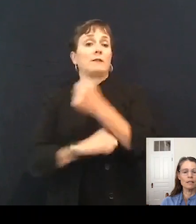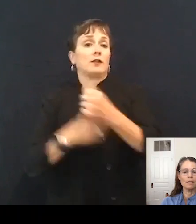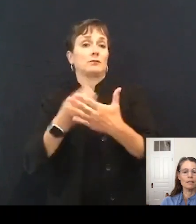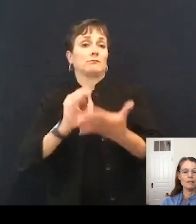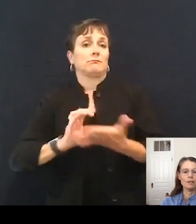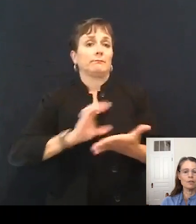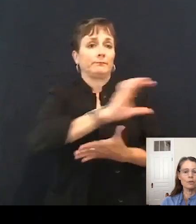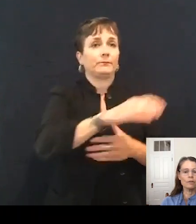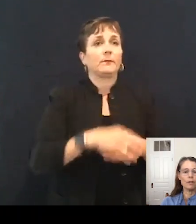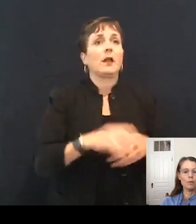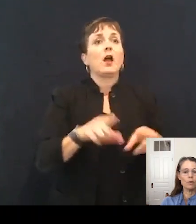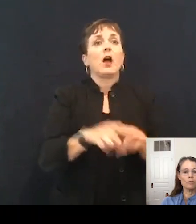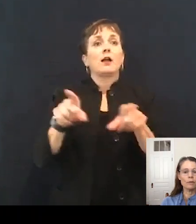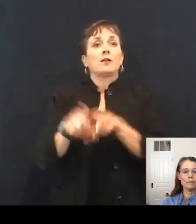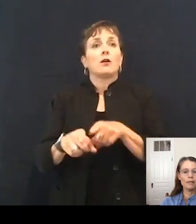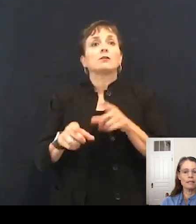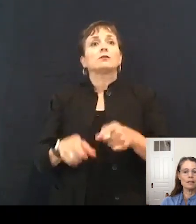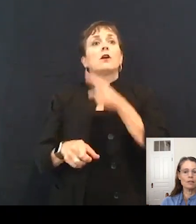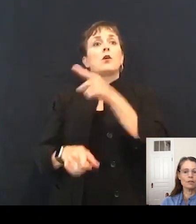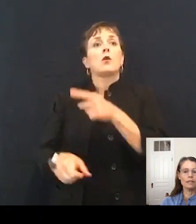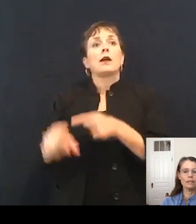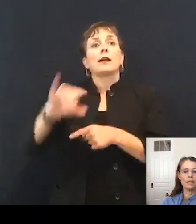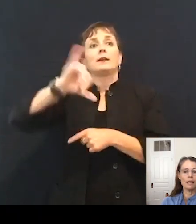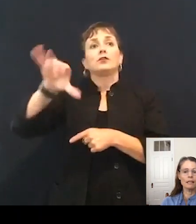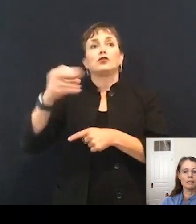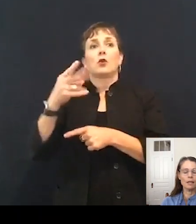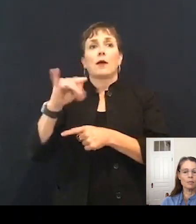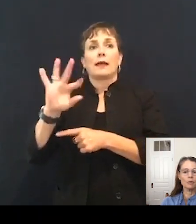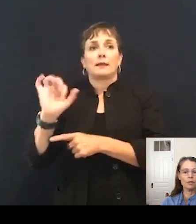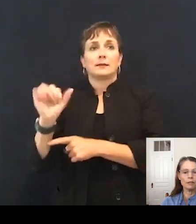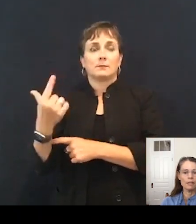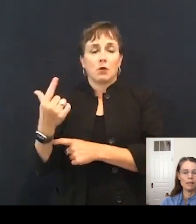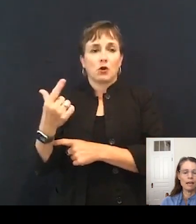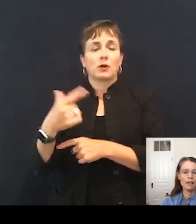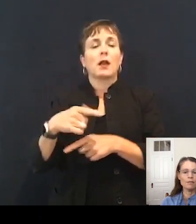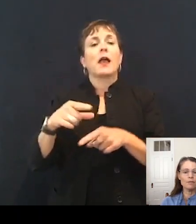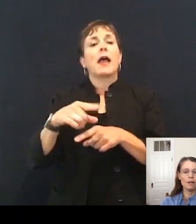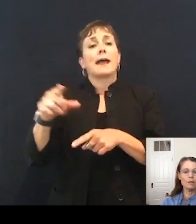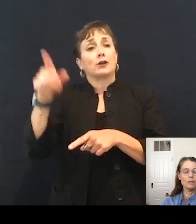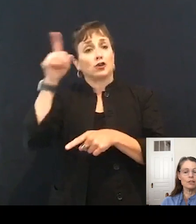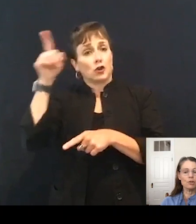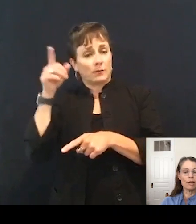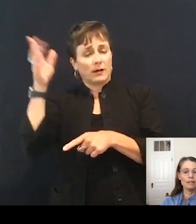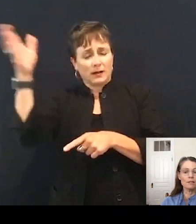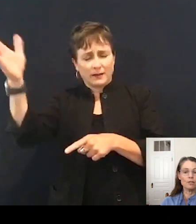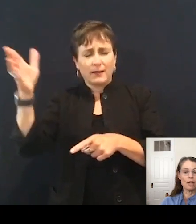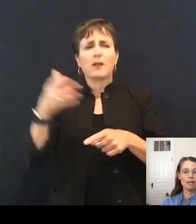Uwe Wolfrum and Dr. Nikolai Klymiuk have developed a transgenic